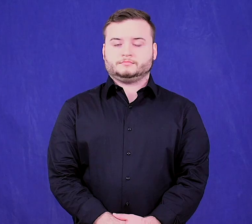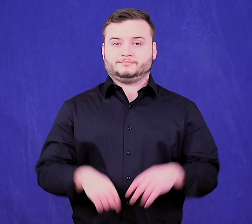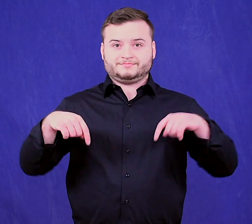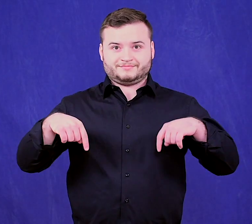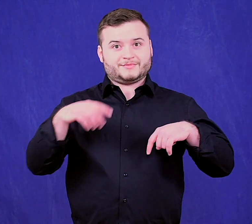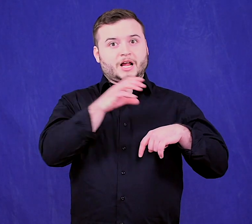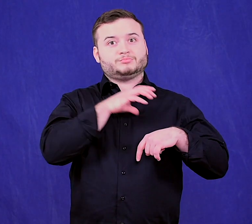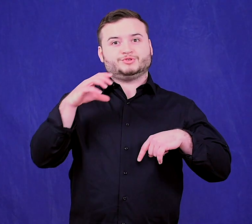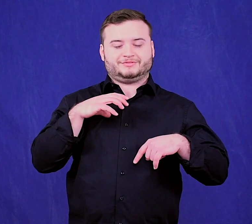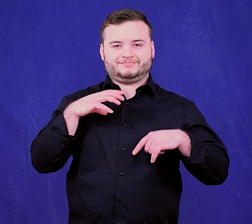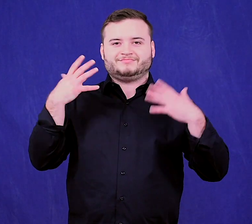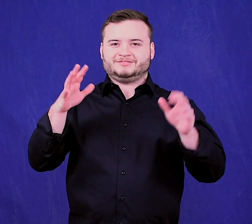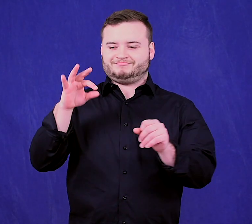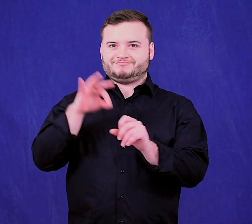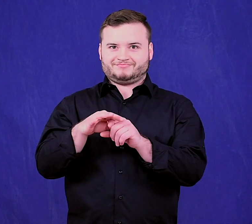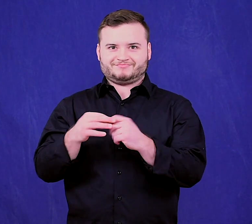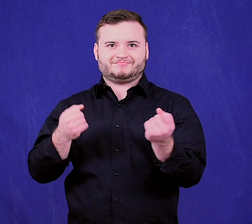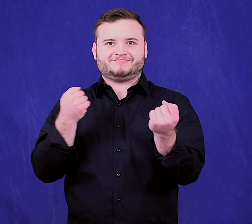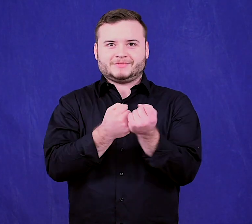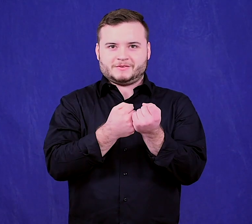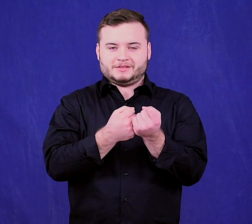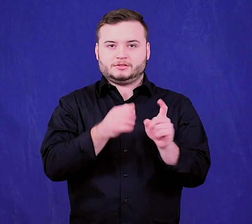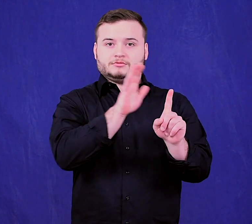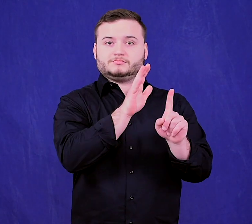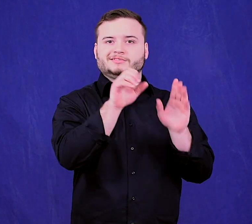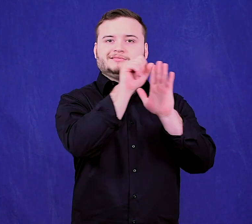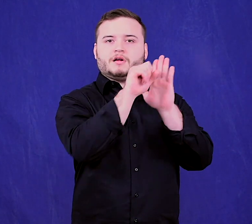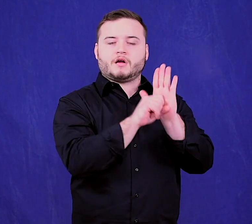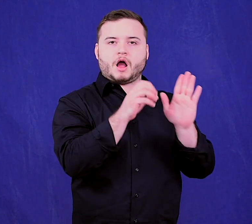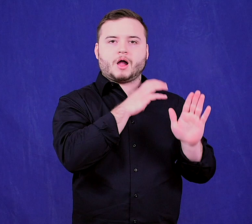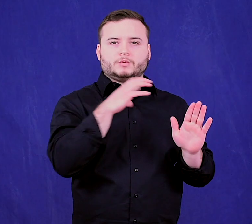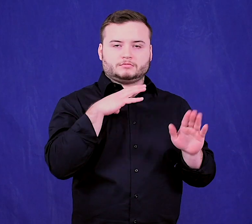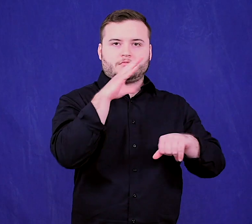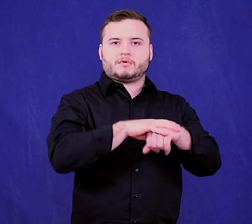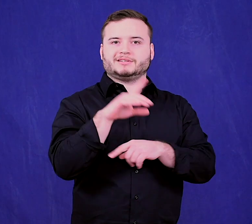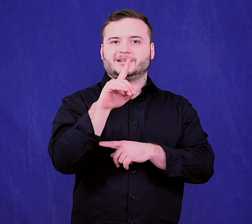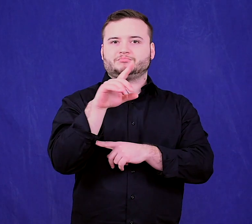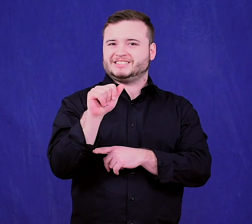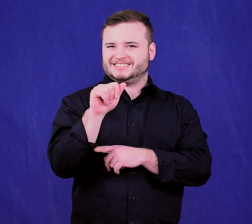The Commission voted to support the State Council on Disabilities’